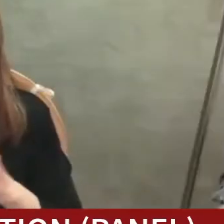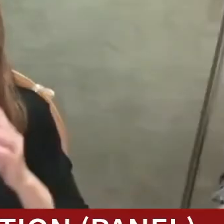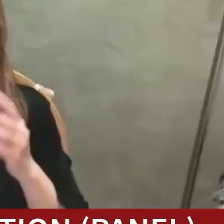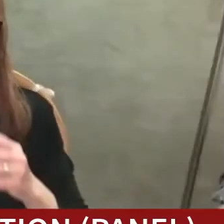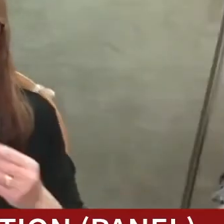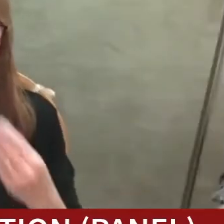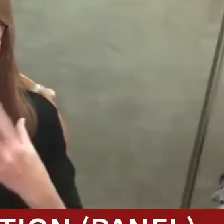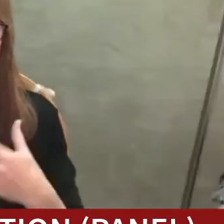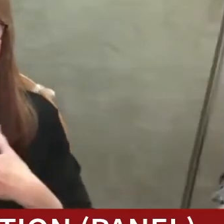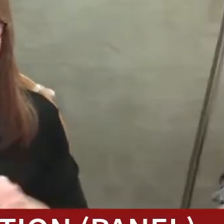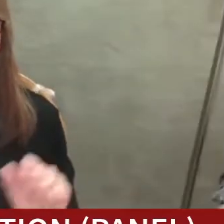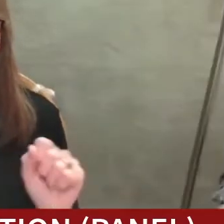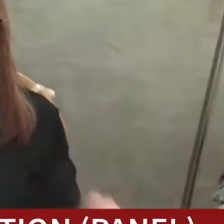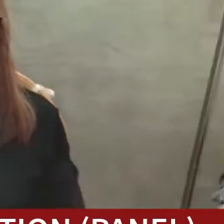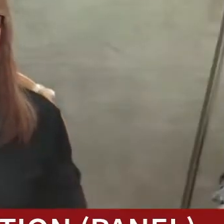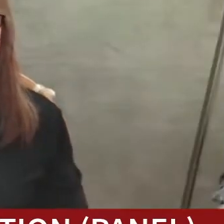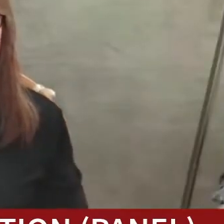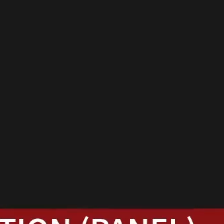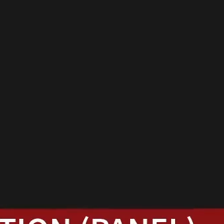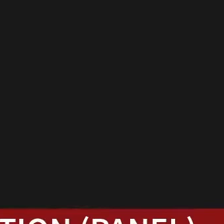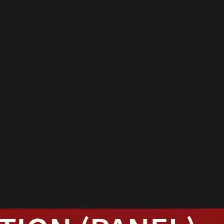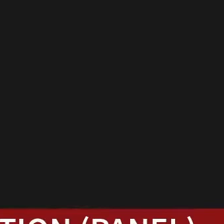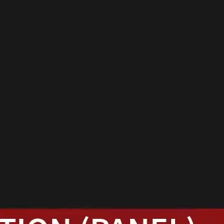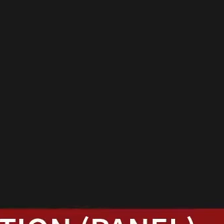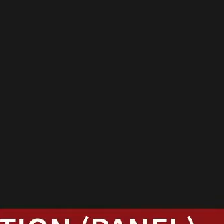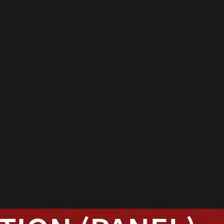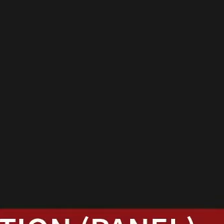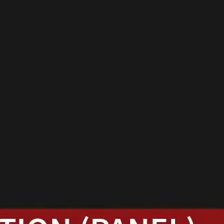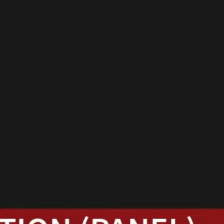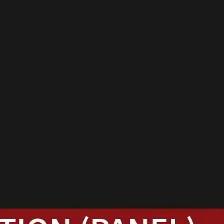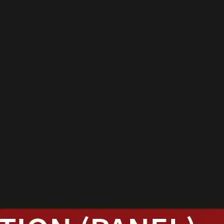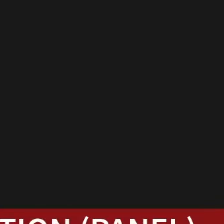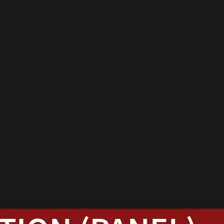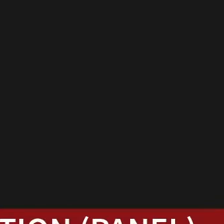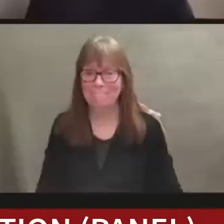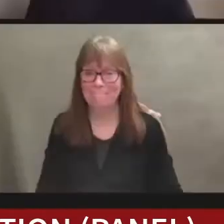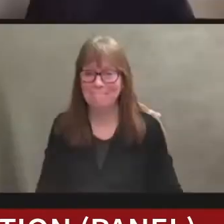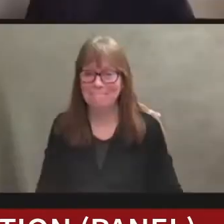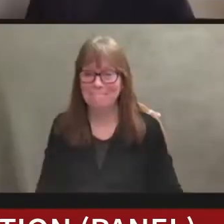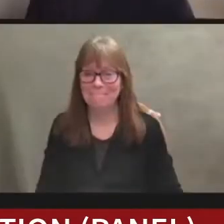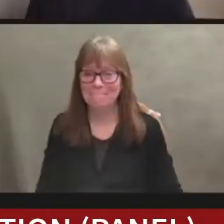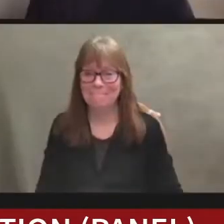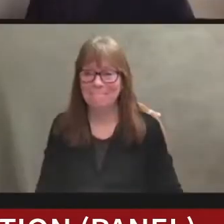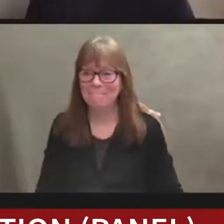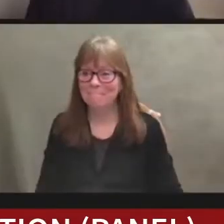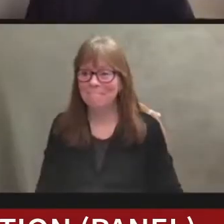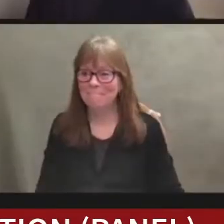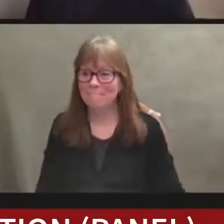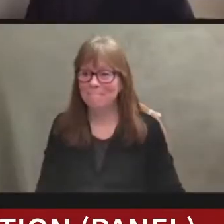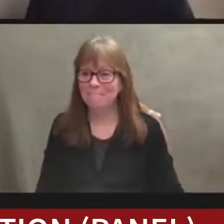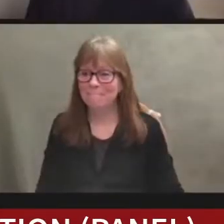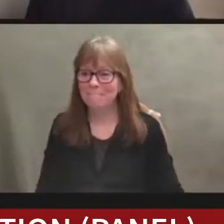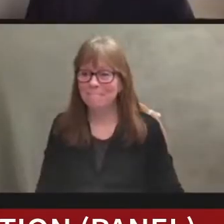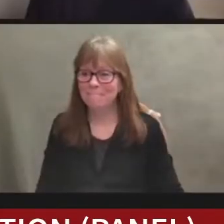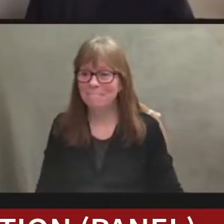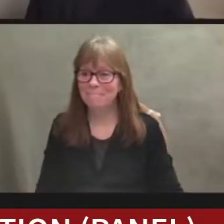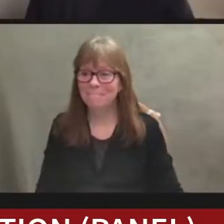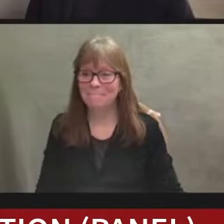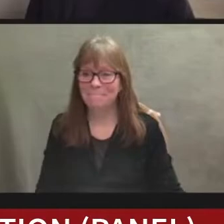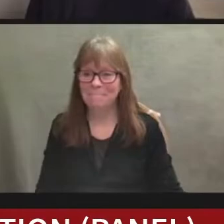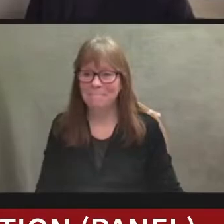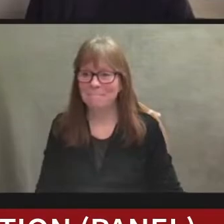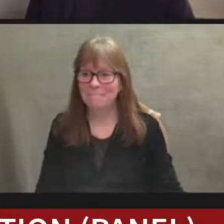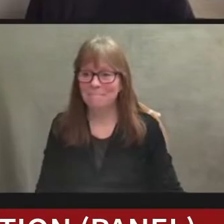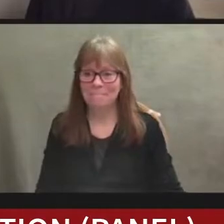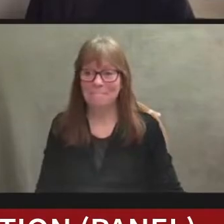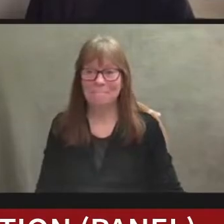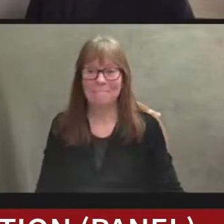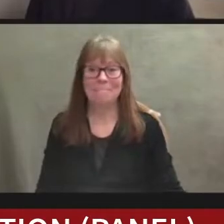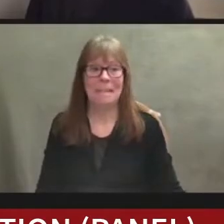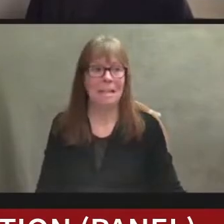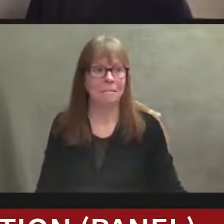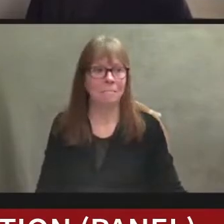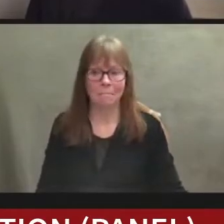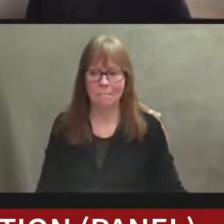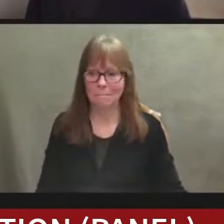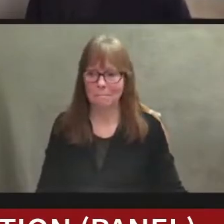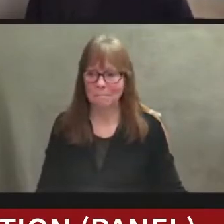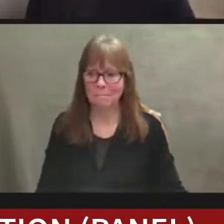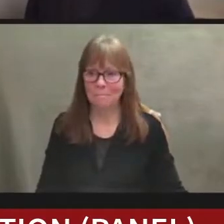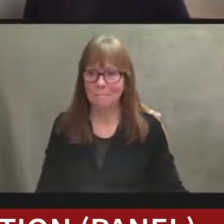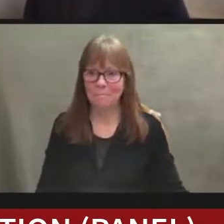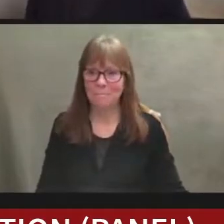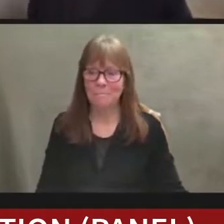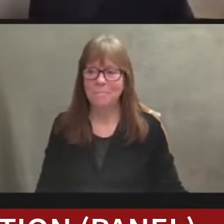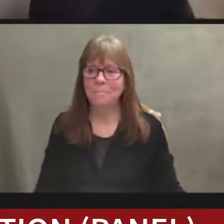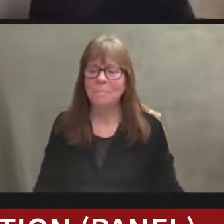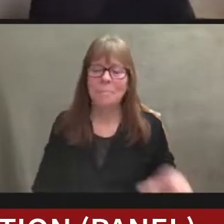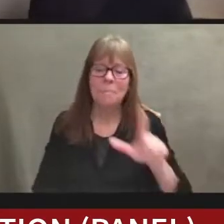All right, so Lizzie is going to start.